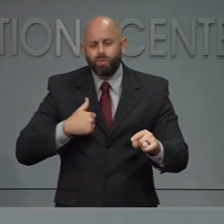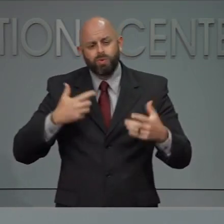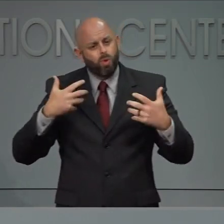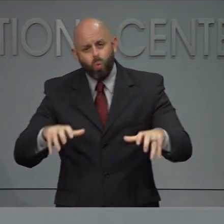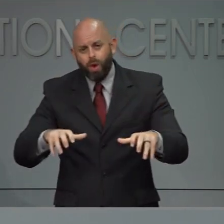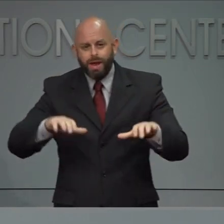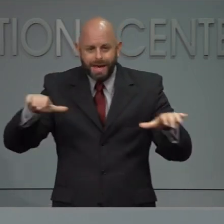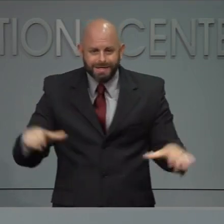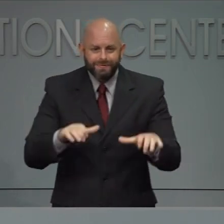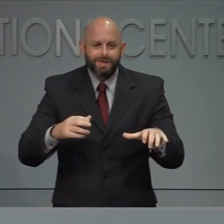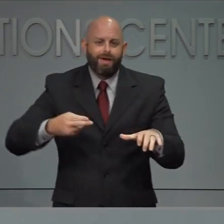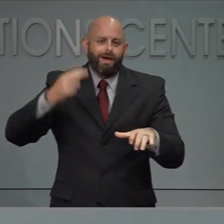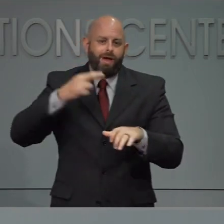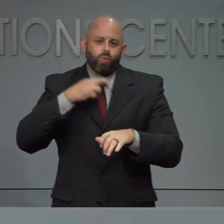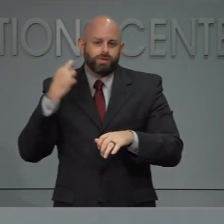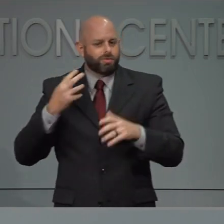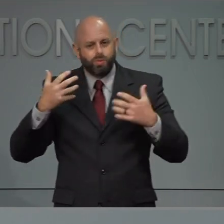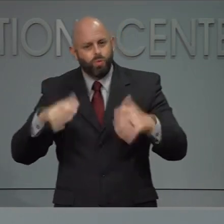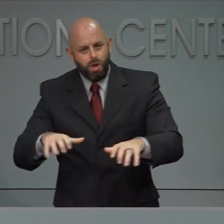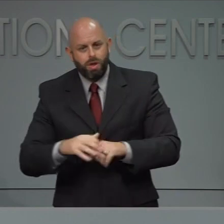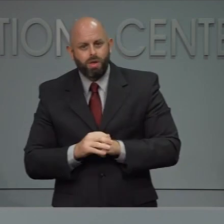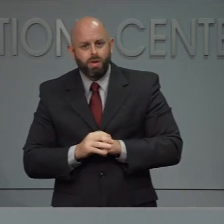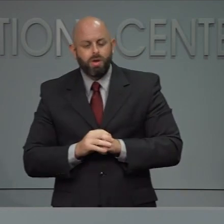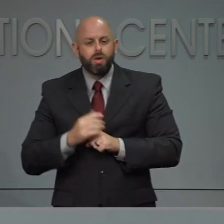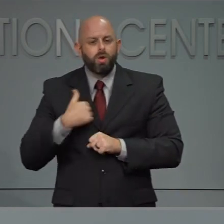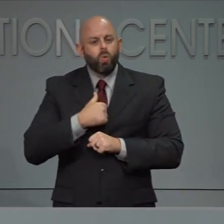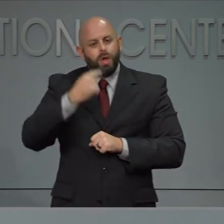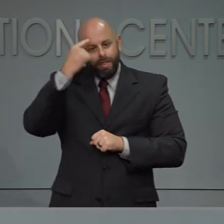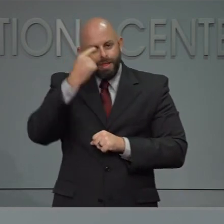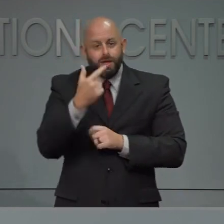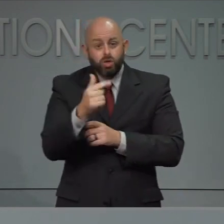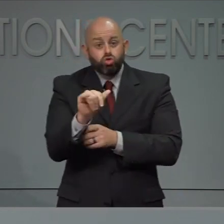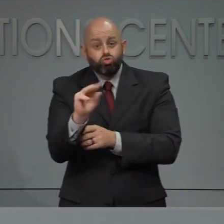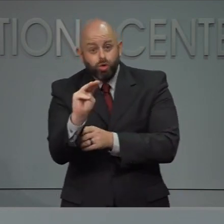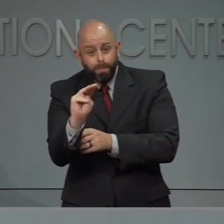ARE HIGH RISK. SO WE WE VERY MUCH THINK THAT FOLKS SHOULD